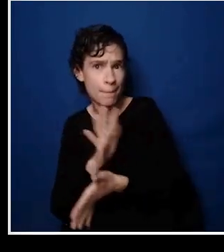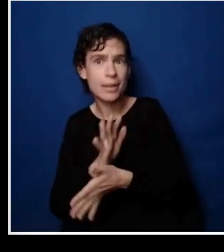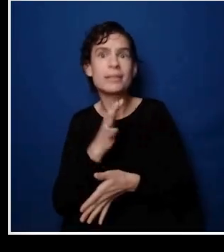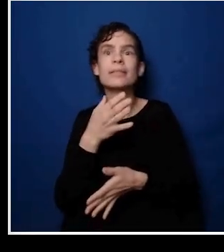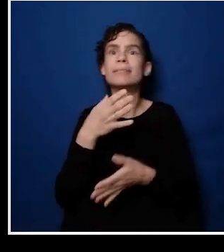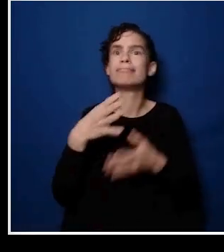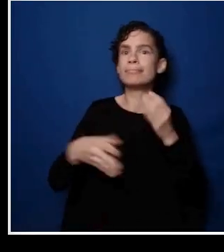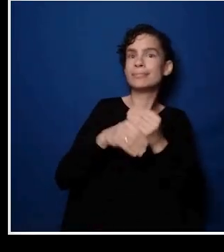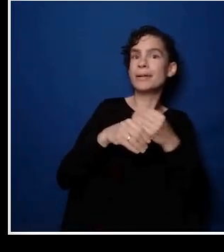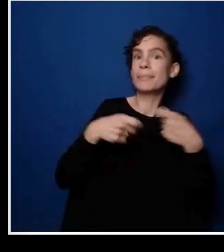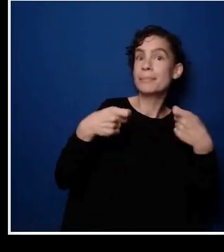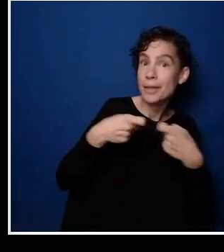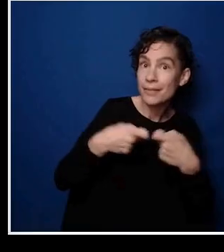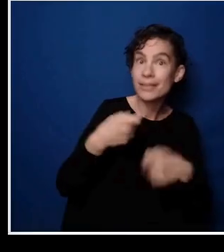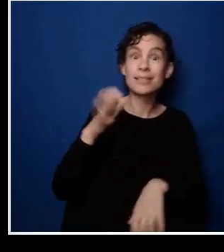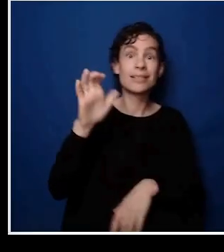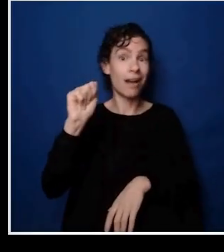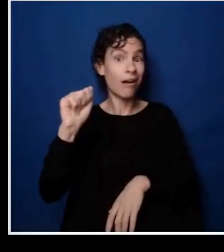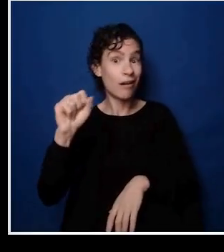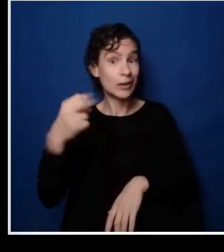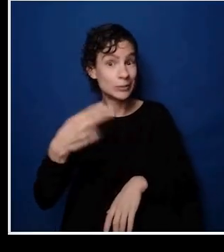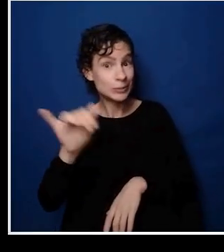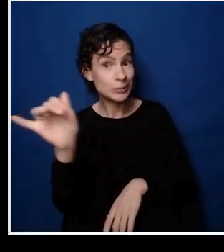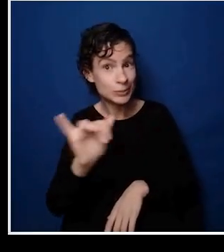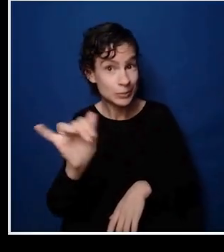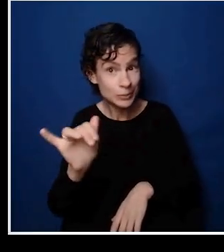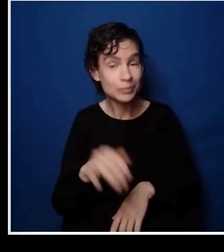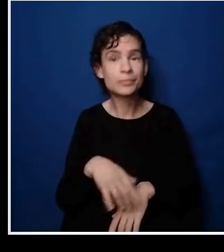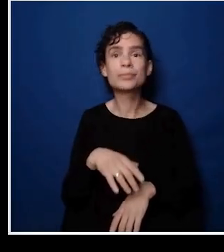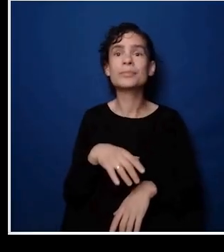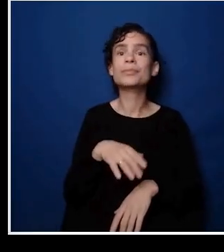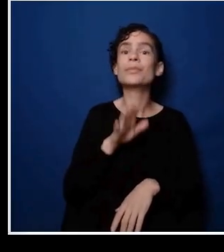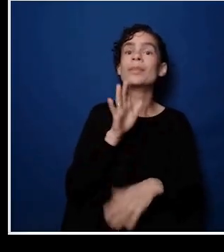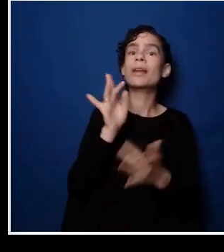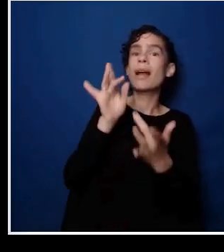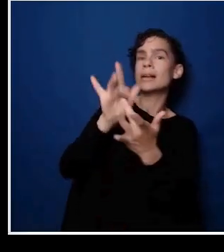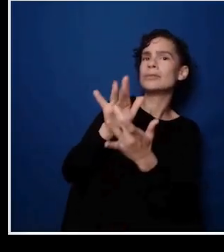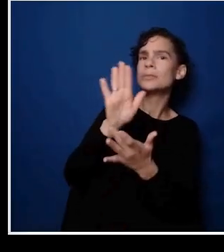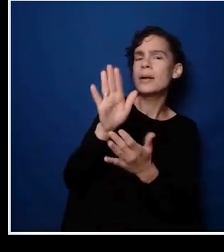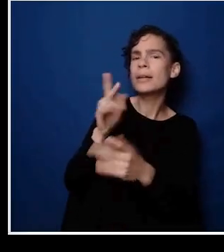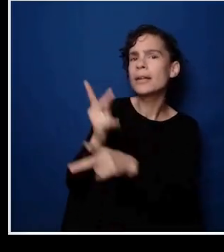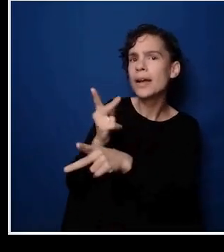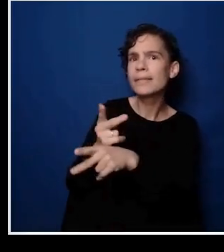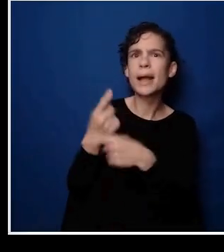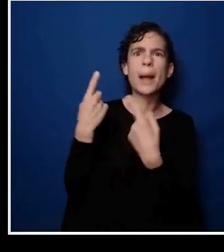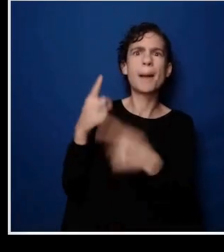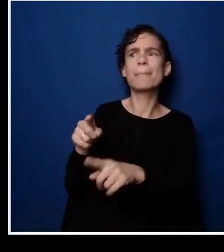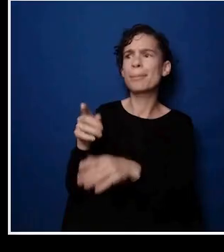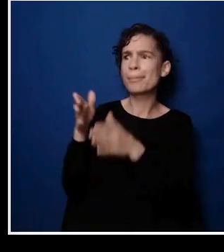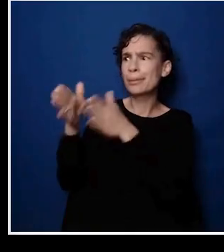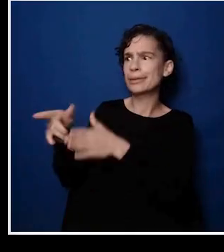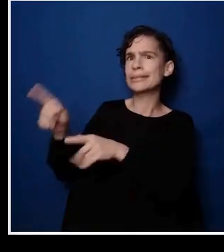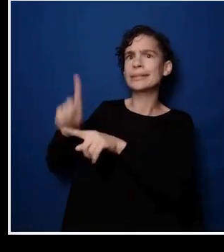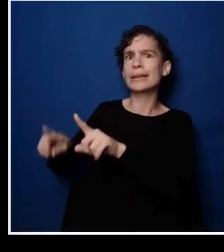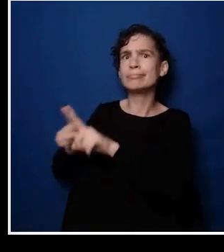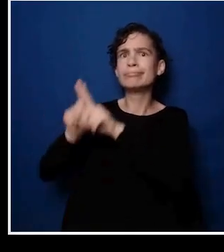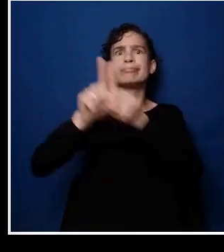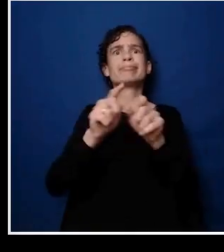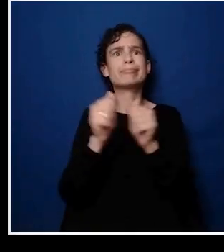Touch base with your caregivers to create a plan if your caregiver is not able to join you if you decide to evacuate. MEDICATION